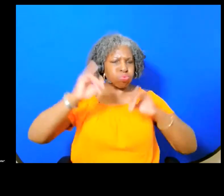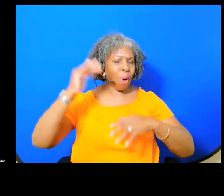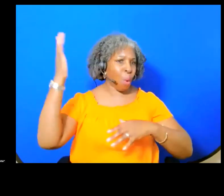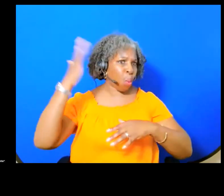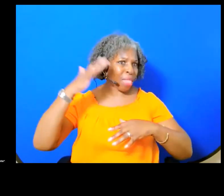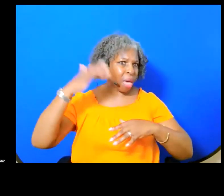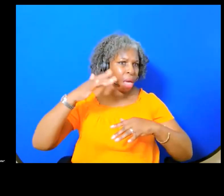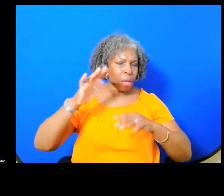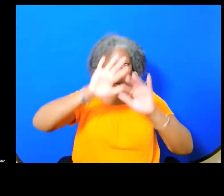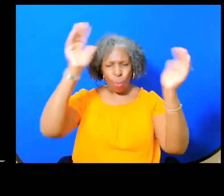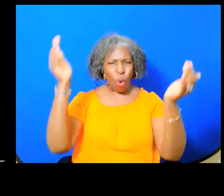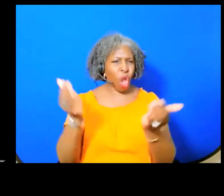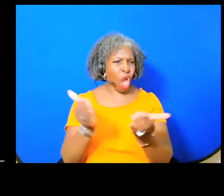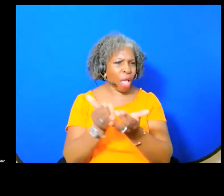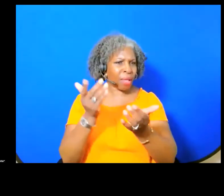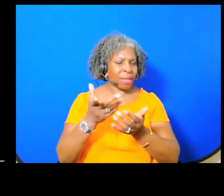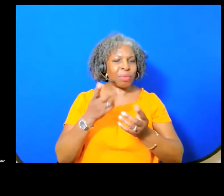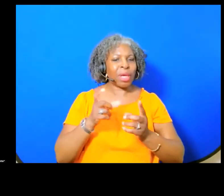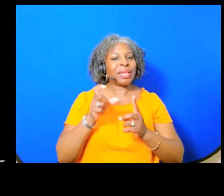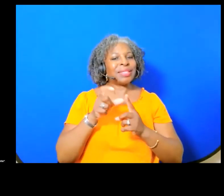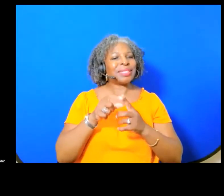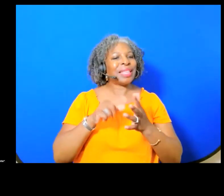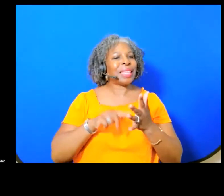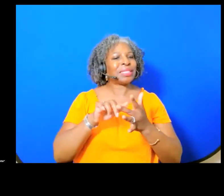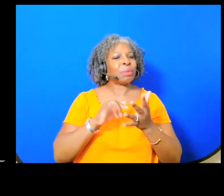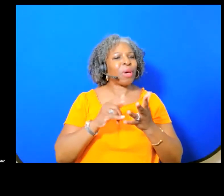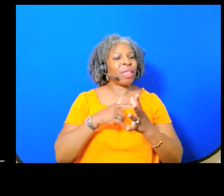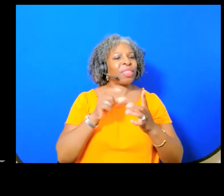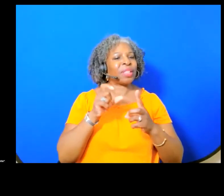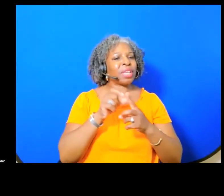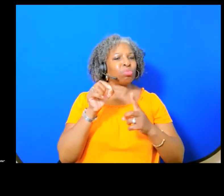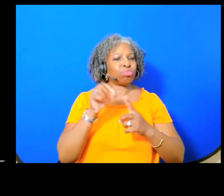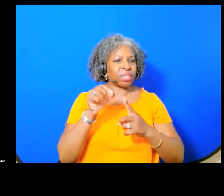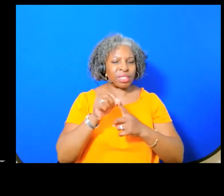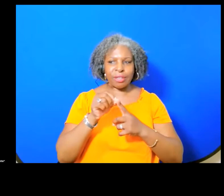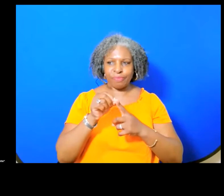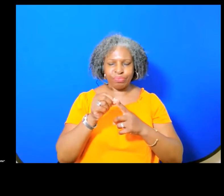I am Elisabeth Del Prete, Senior Curator (Learning and Live Research) at UP Projects.